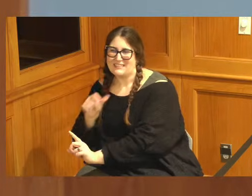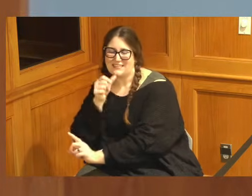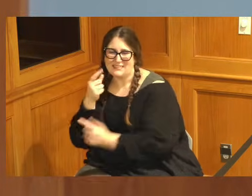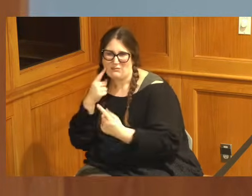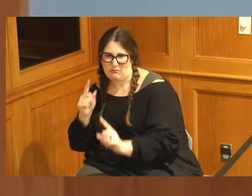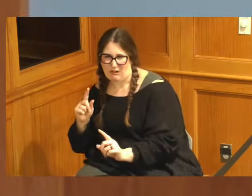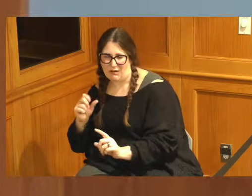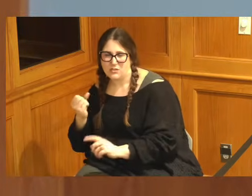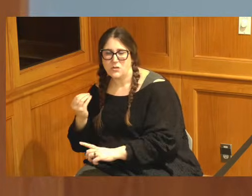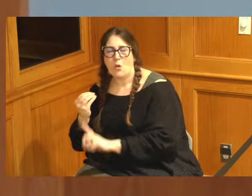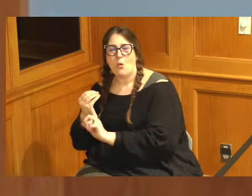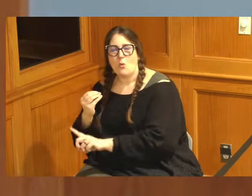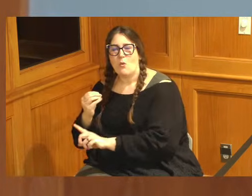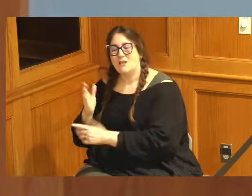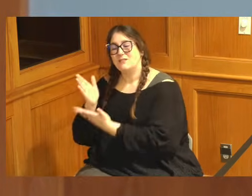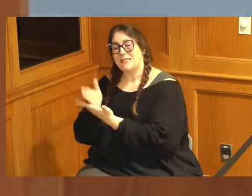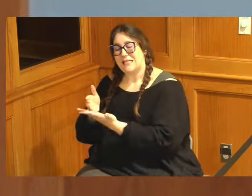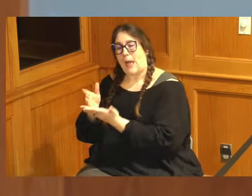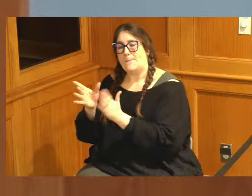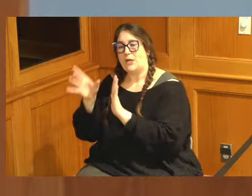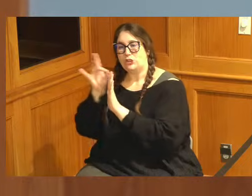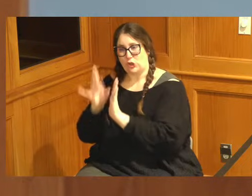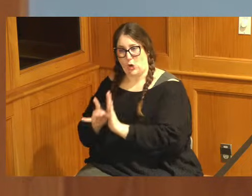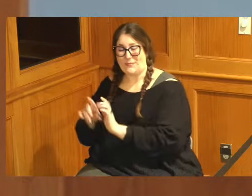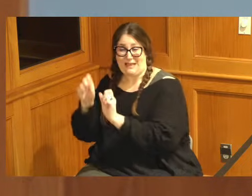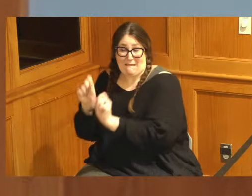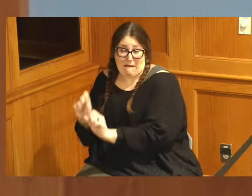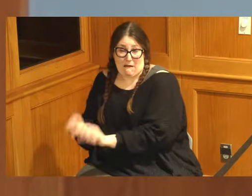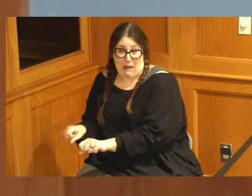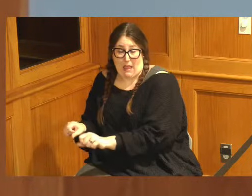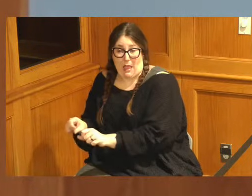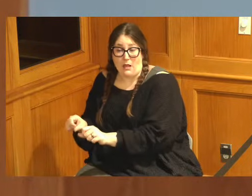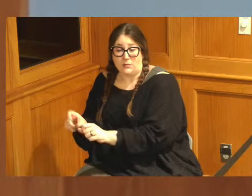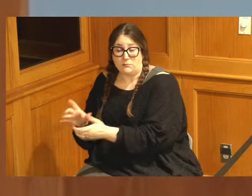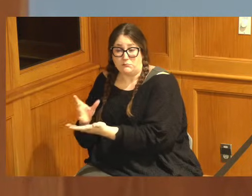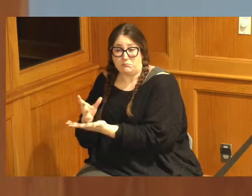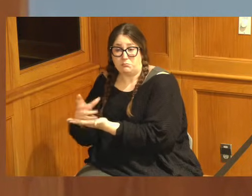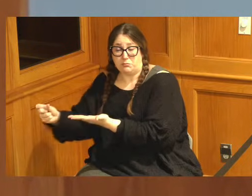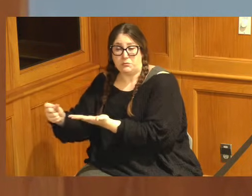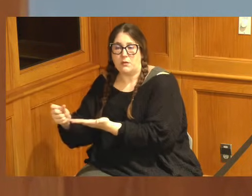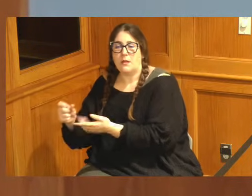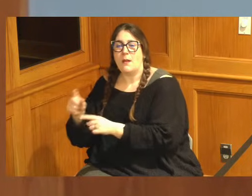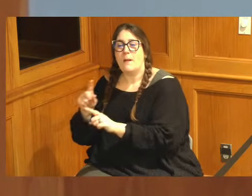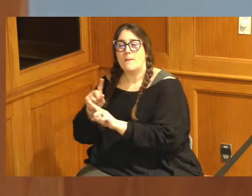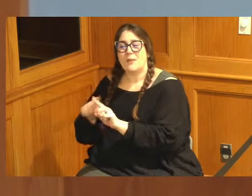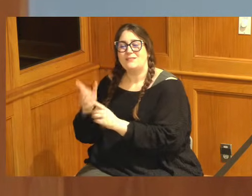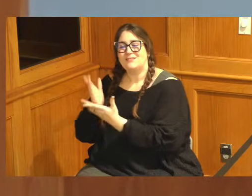and as you indicated, some sometimes they they are immune to the sanitizer and and do not die. Um,